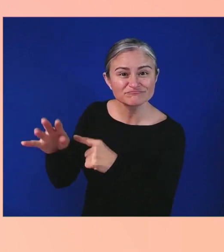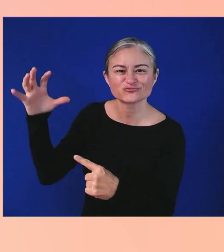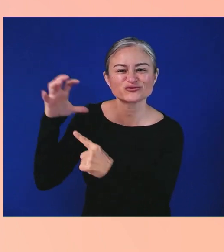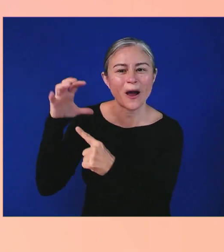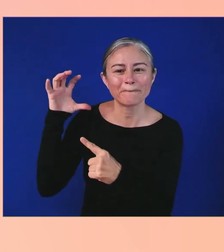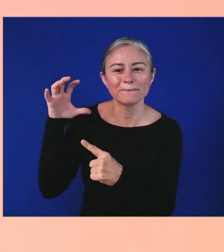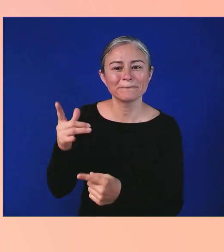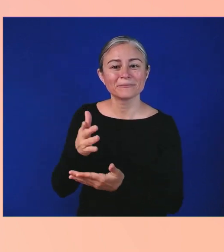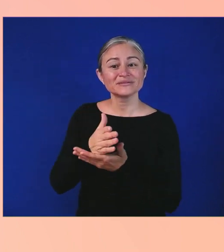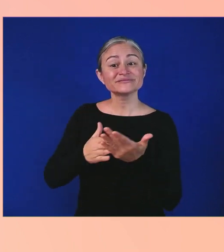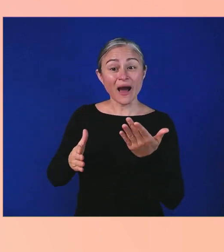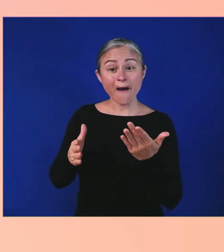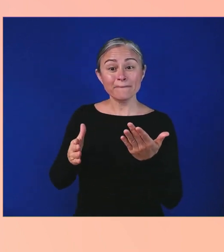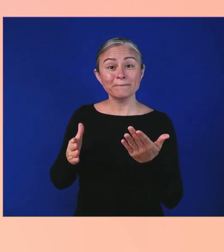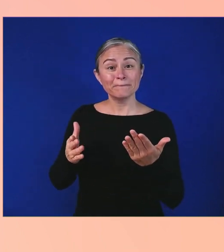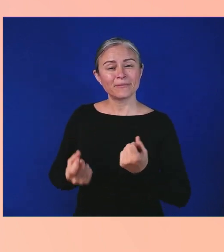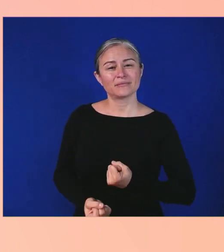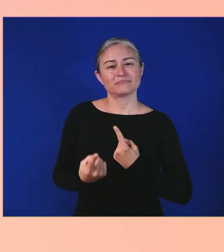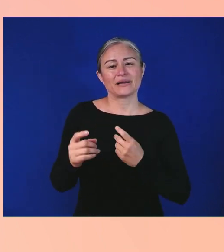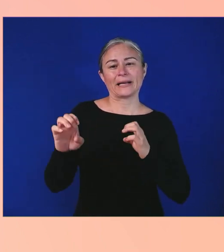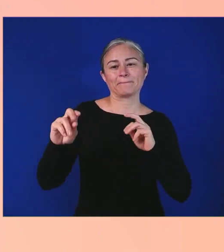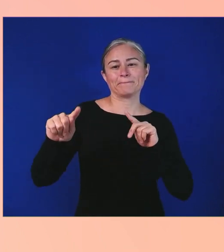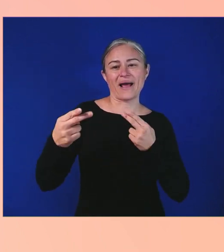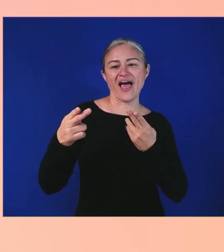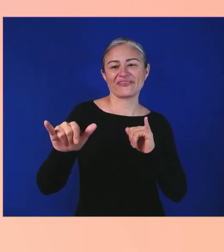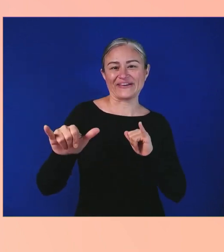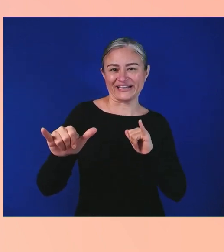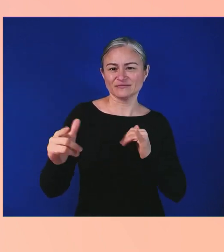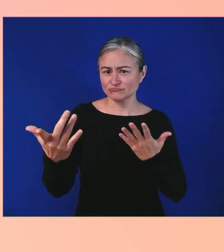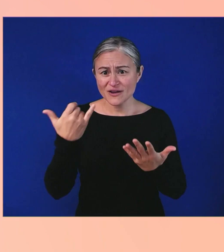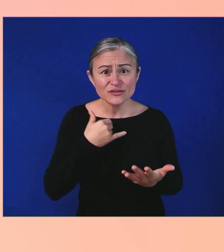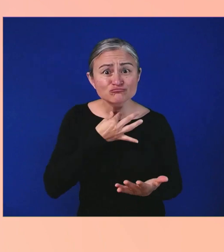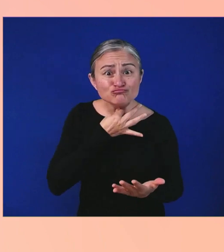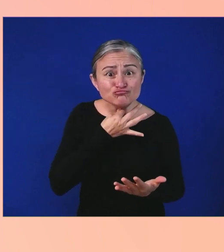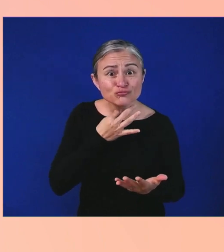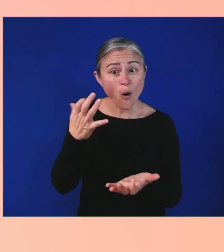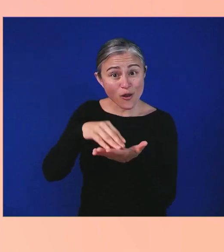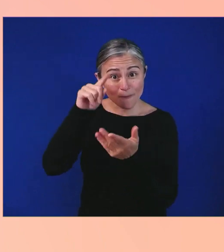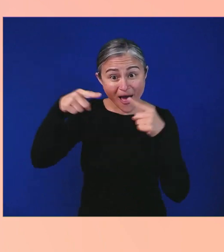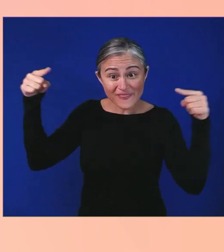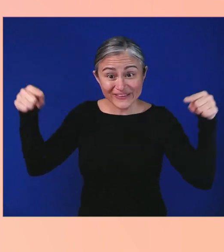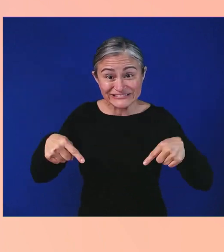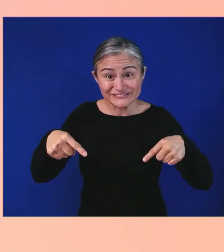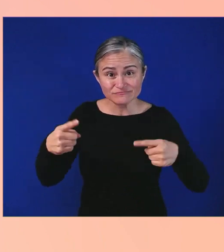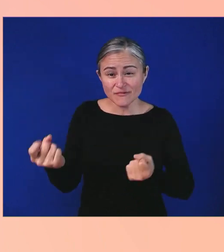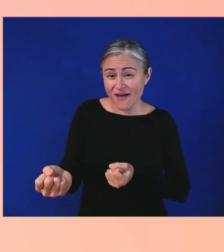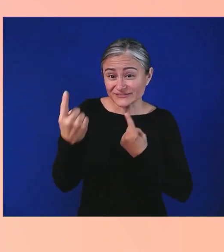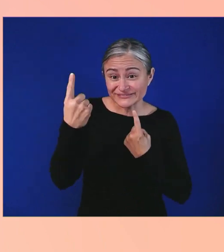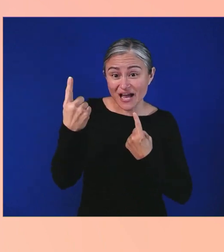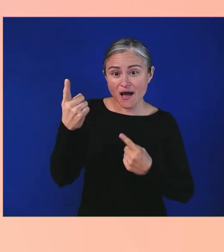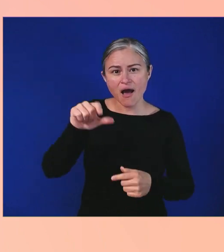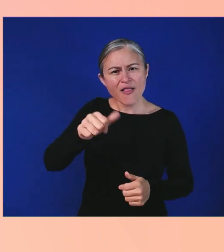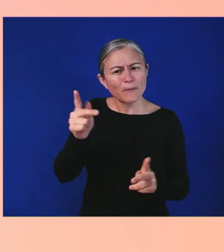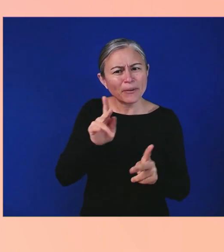to learn and understand what people are going through and makes a difference in people's lives.